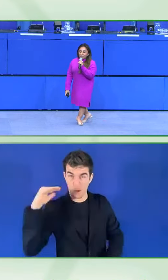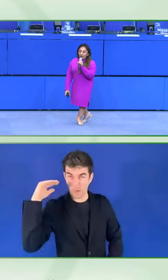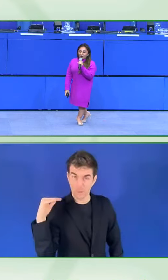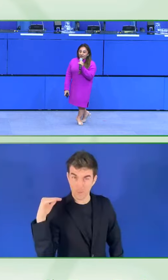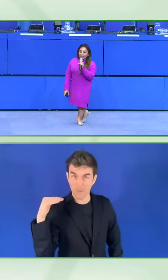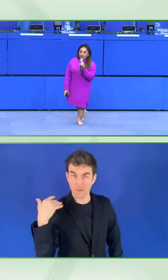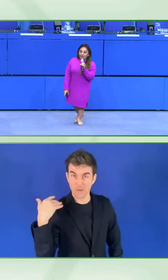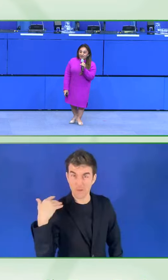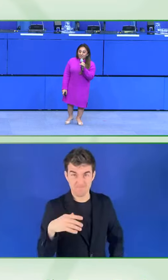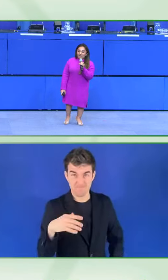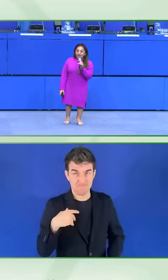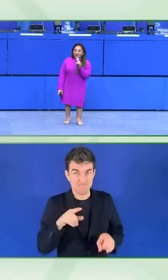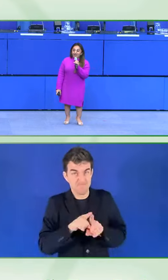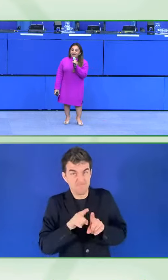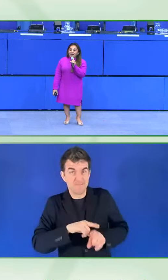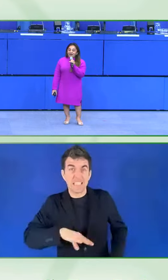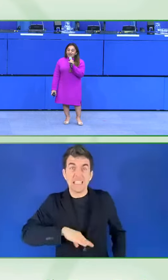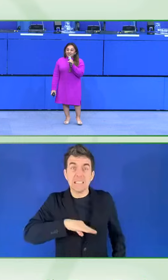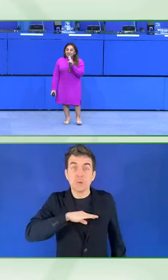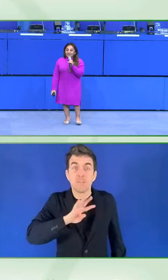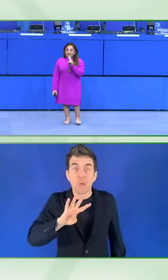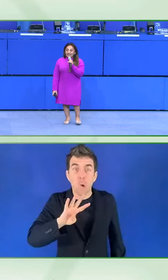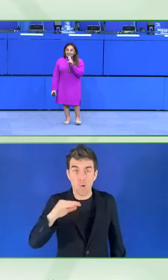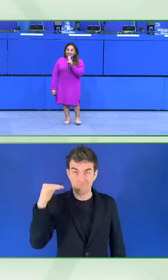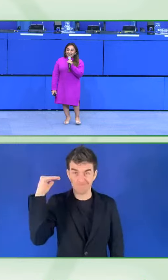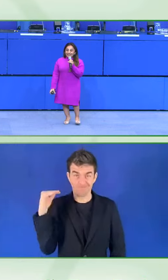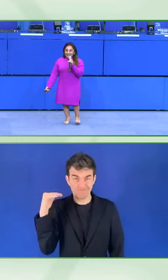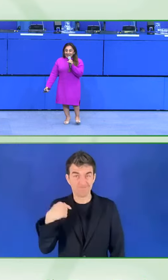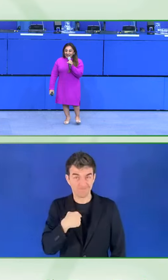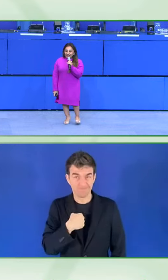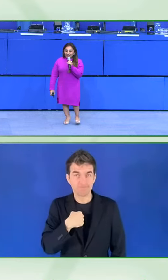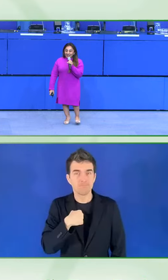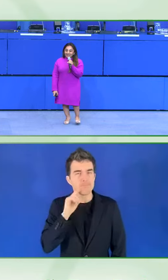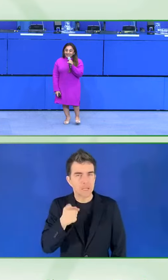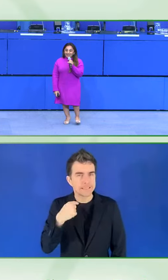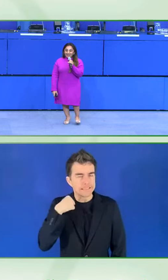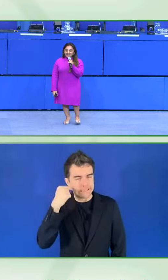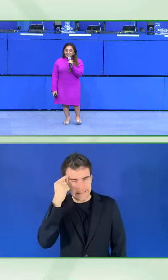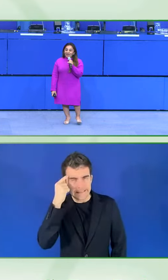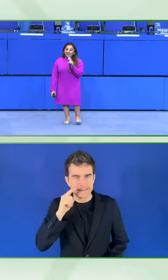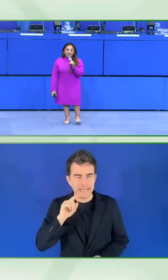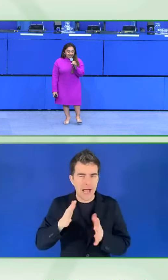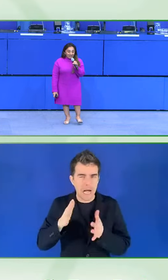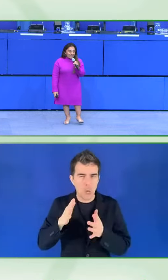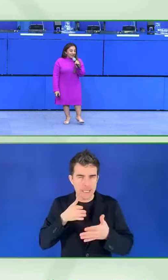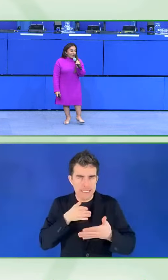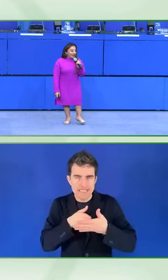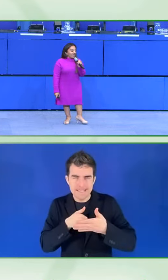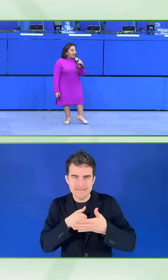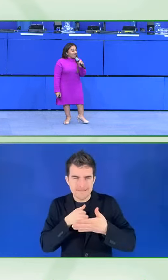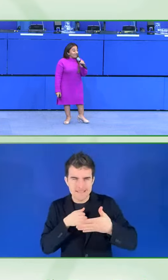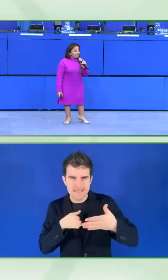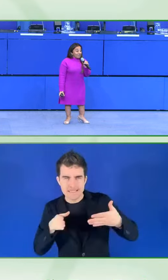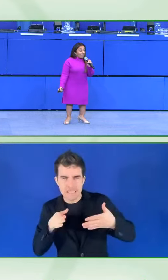have got a condition but it does not affect my ability to do the job.